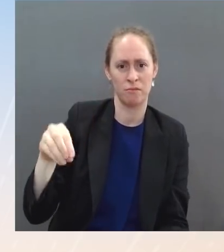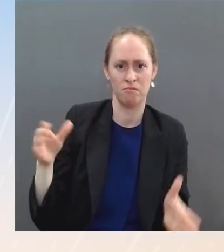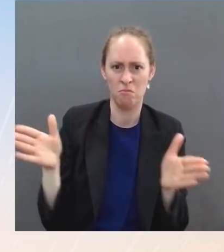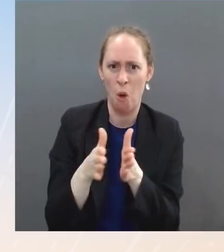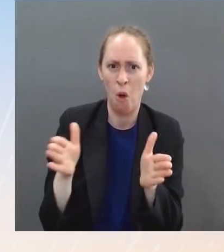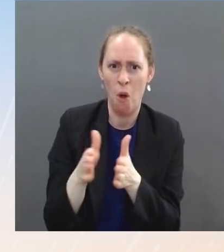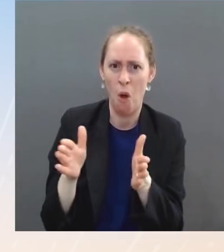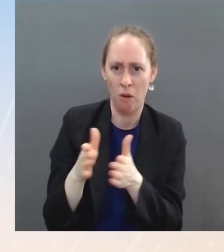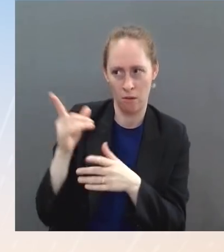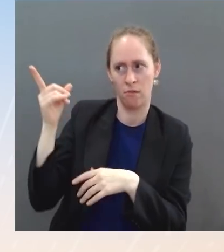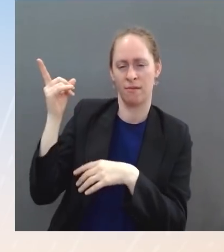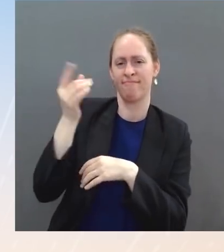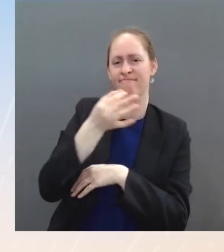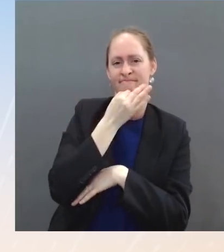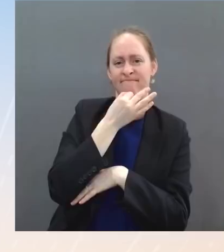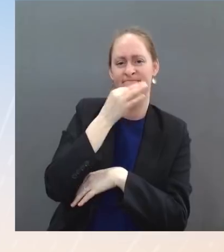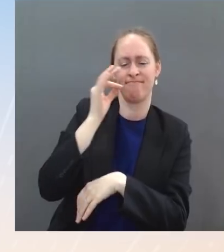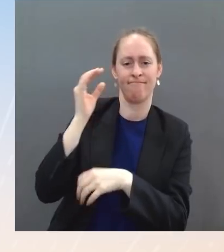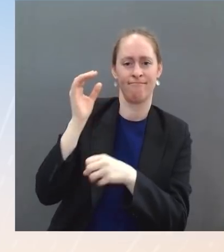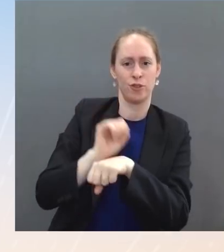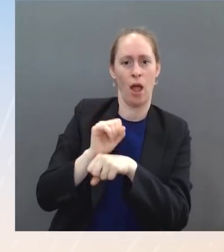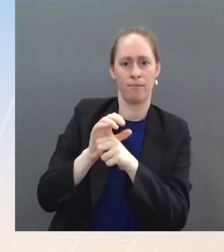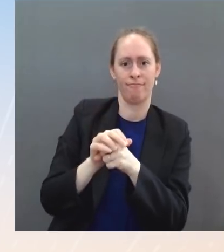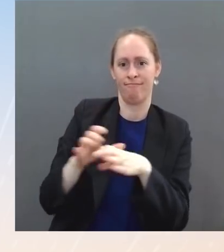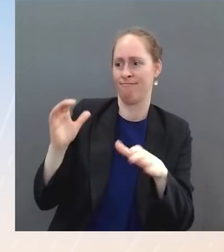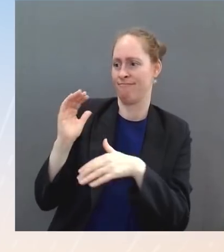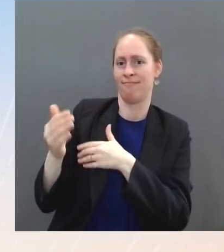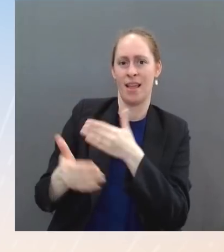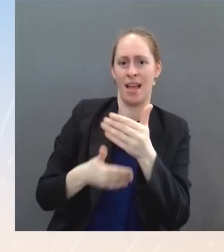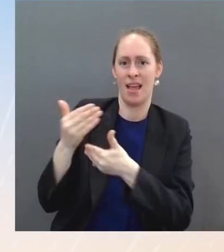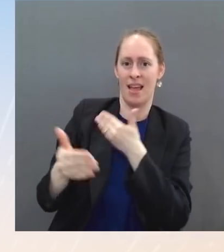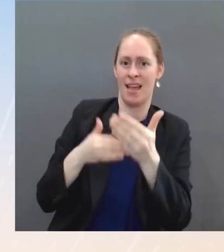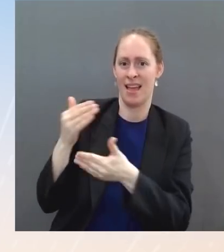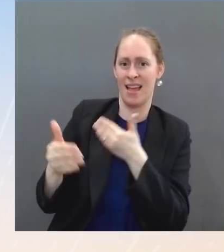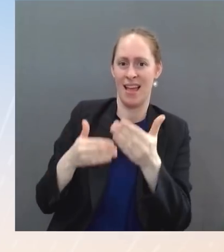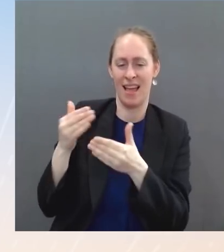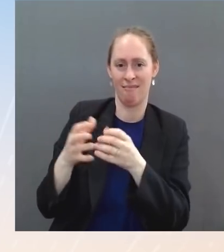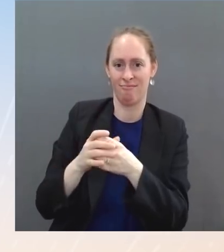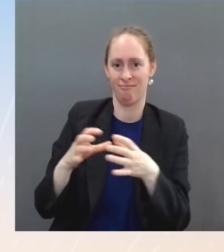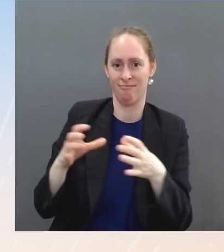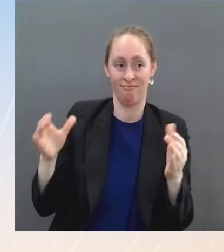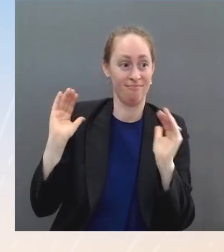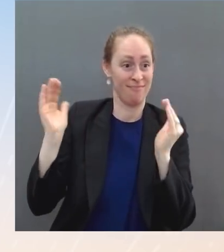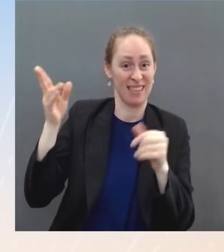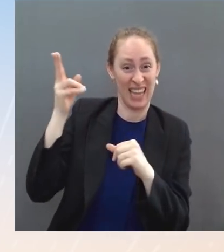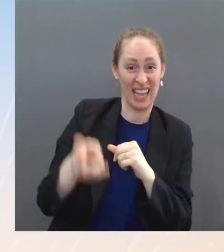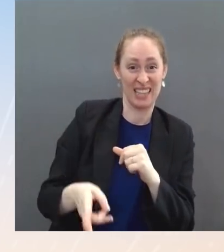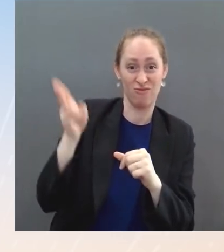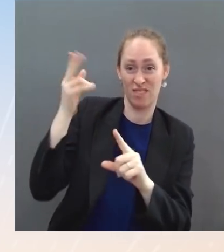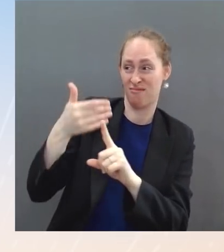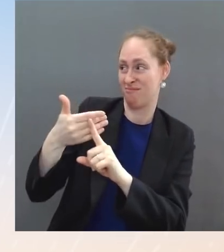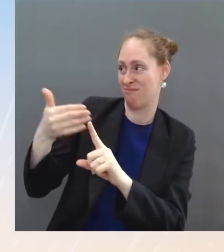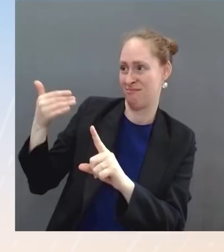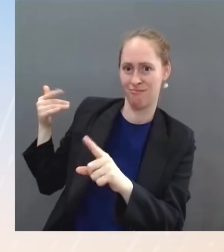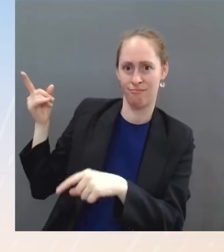So those fundamentals are also backed up by data. And obviously, what we're trying to do -- as you know from following this closely,